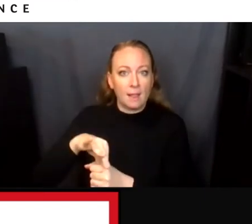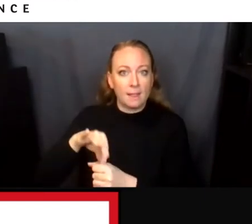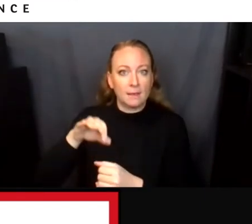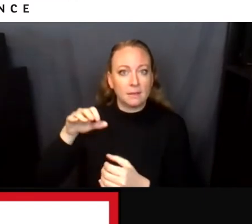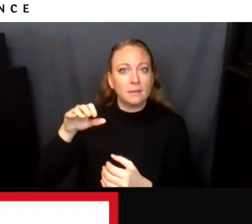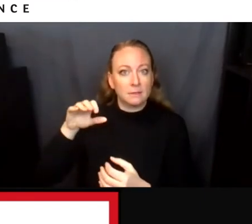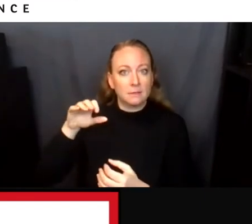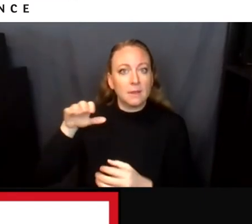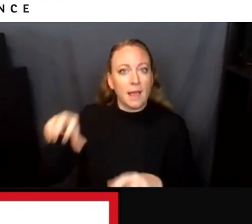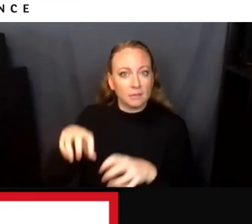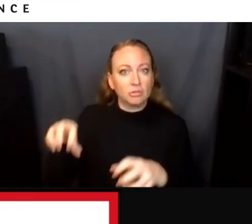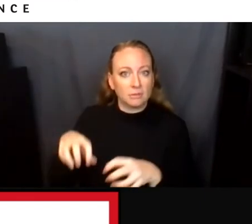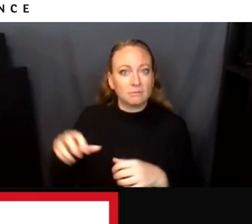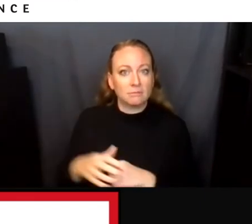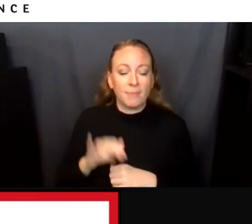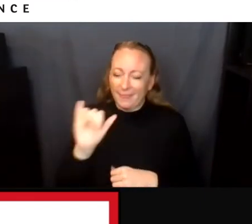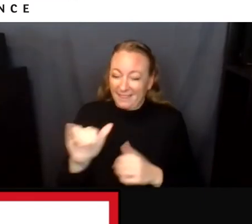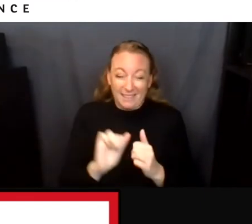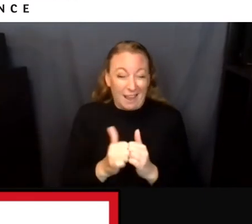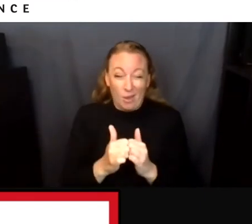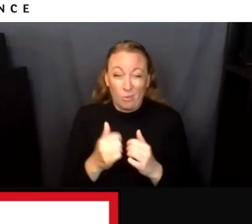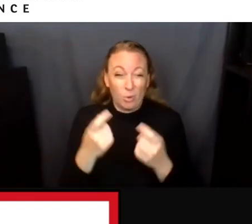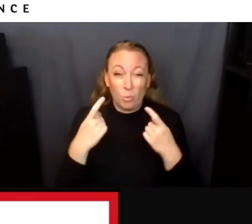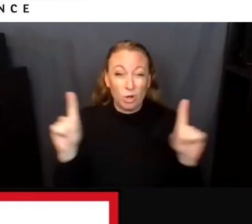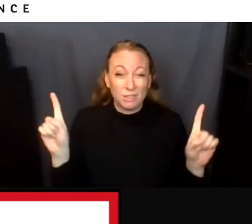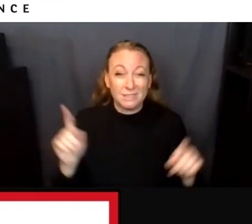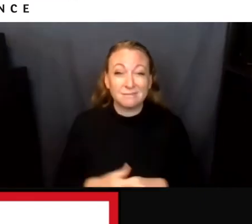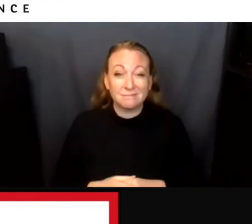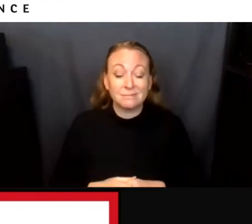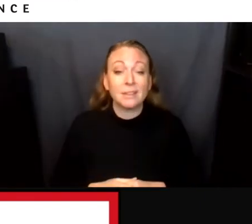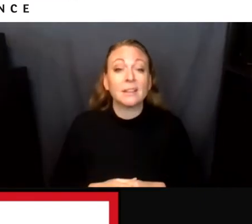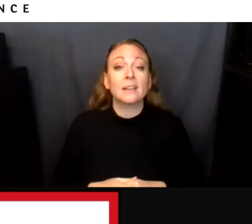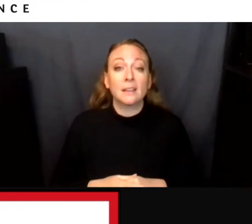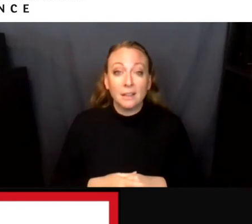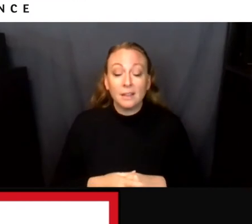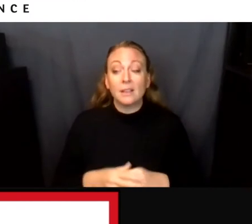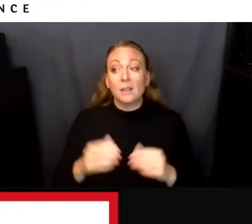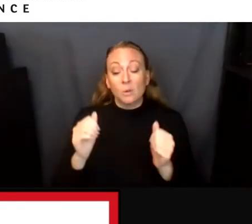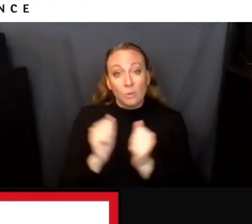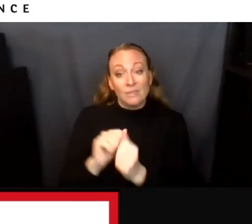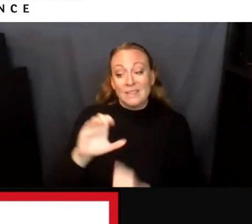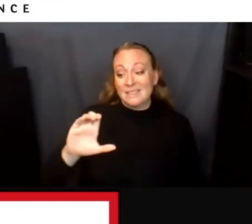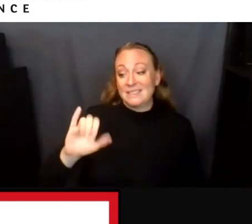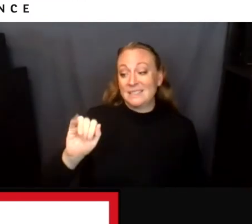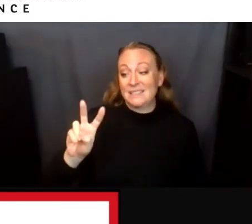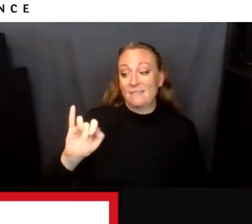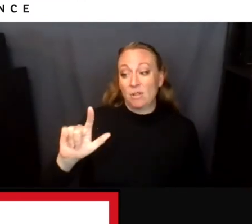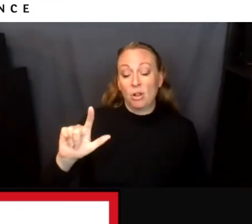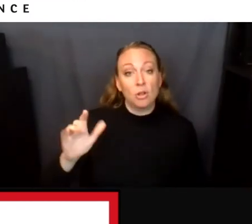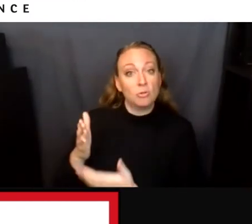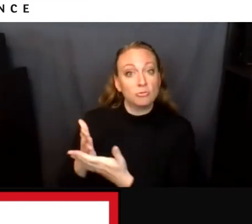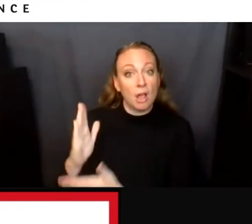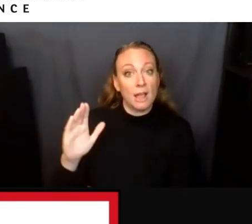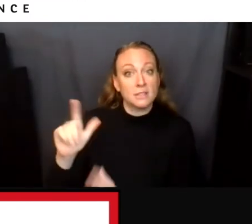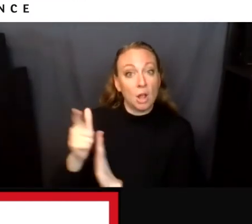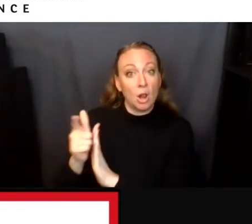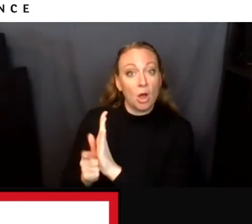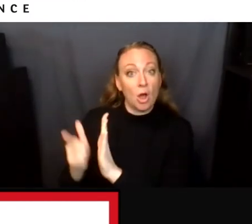We cannot mandate under civil rights law, a number of jobs or whatever.